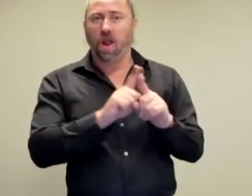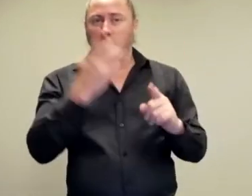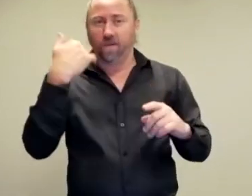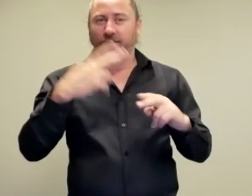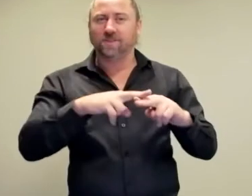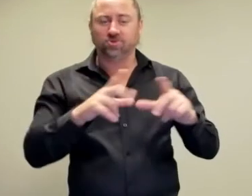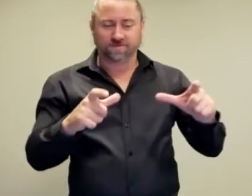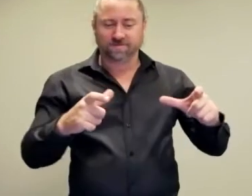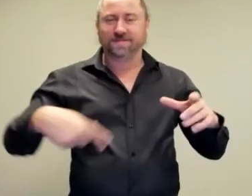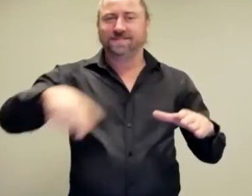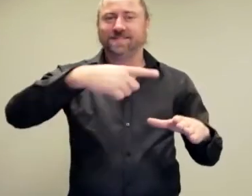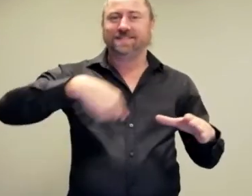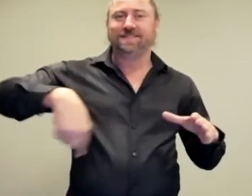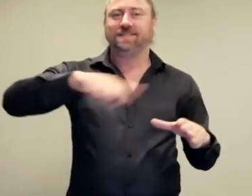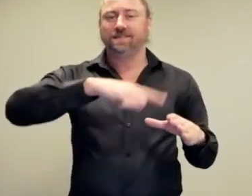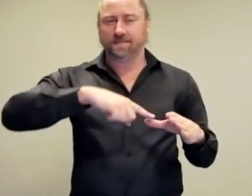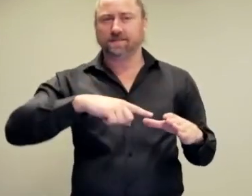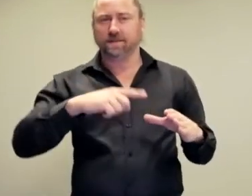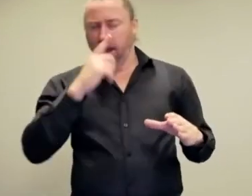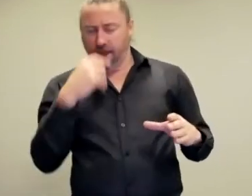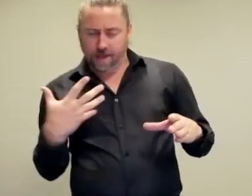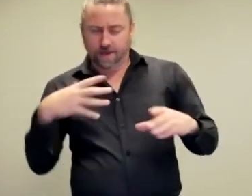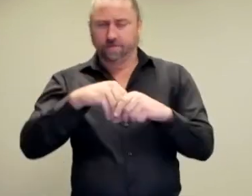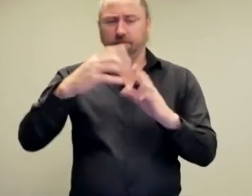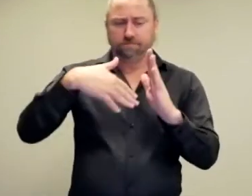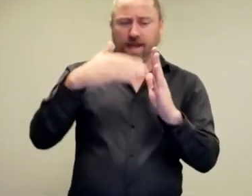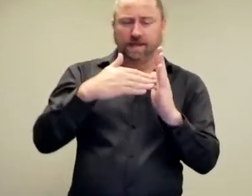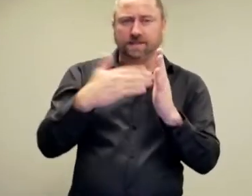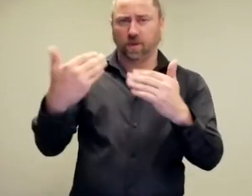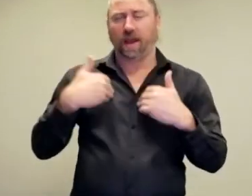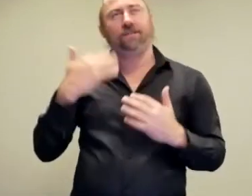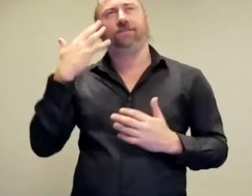combine with vibrant painting to contribute to philosophical ideas